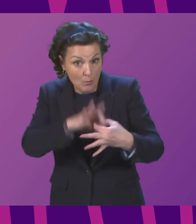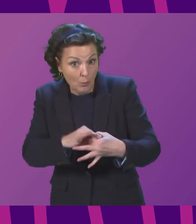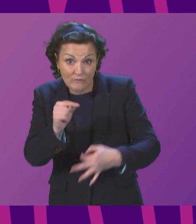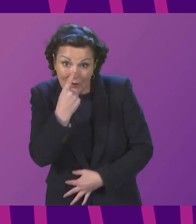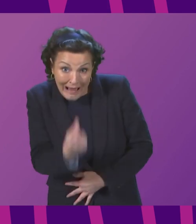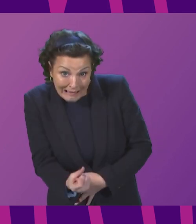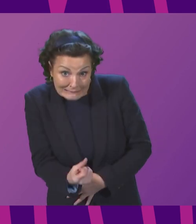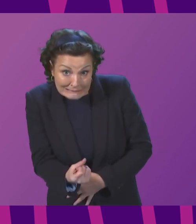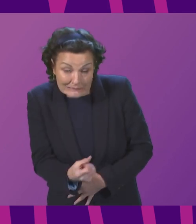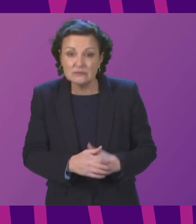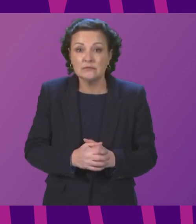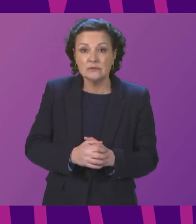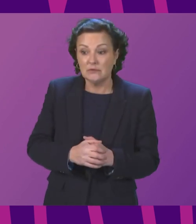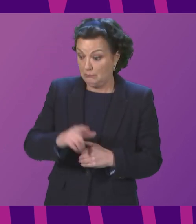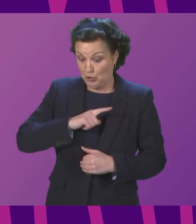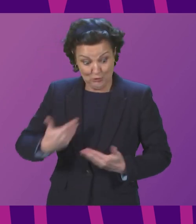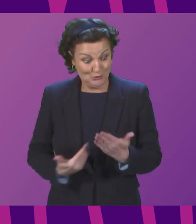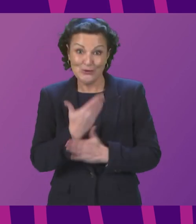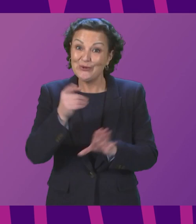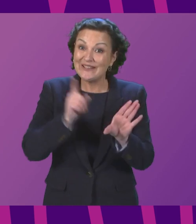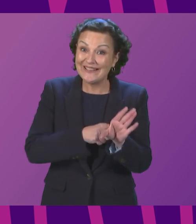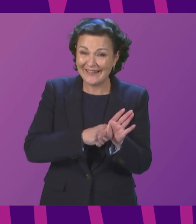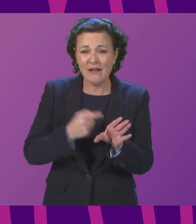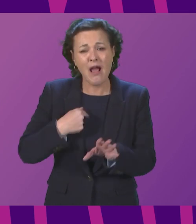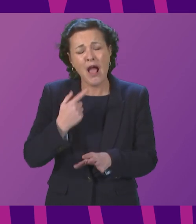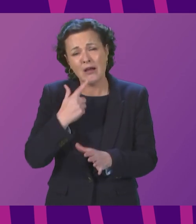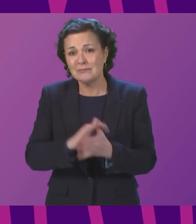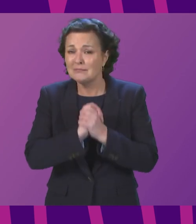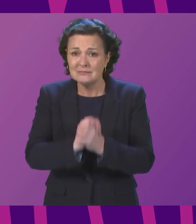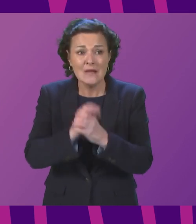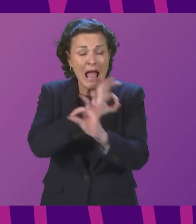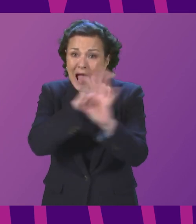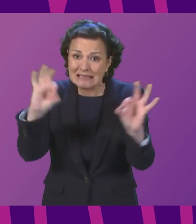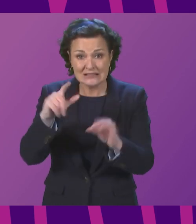possible. As the new working year gets under way, I appeal again to employers to enable